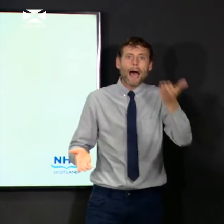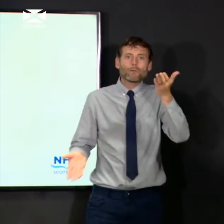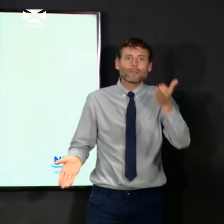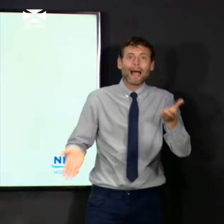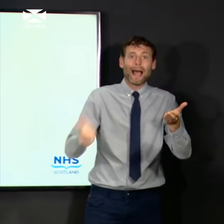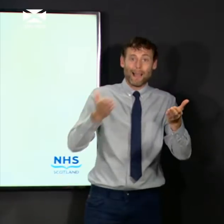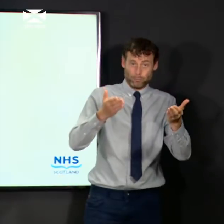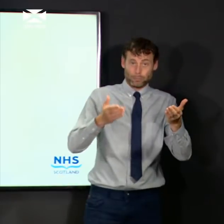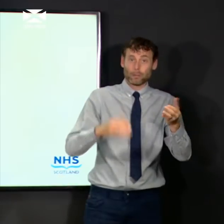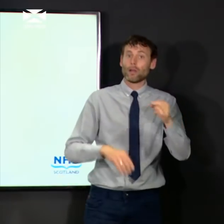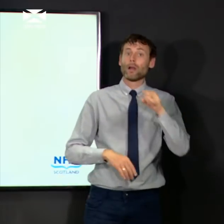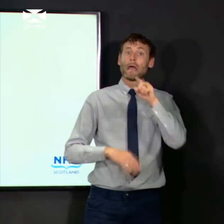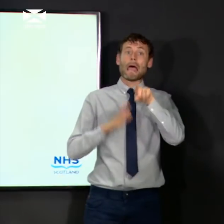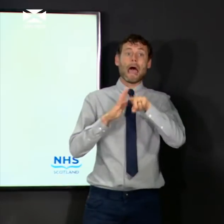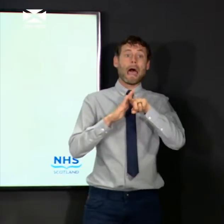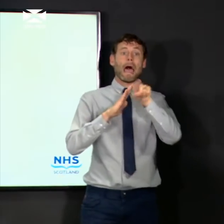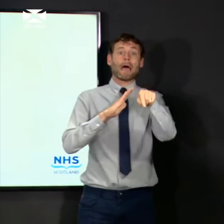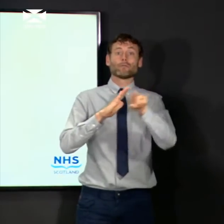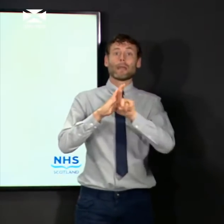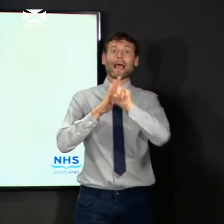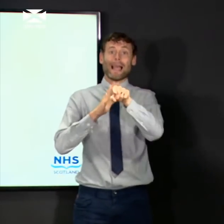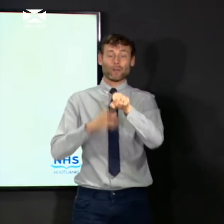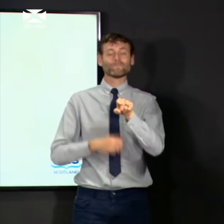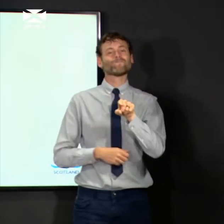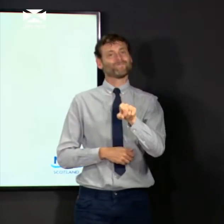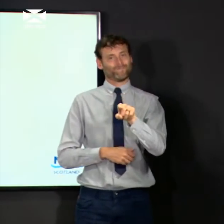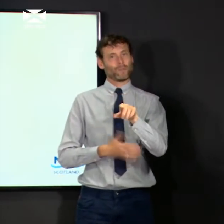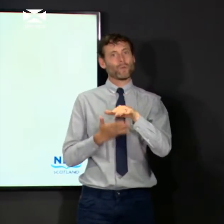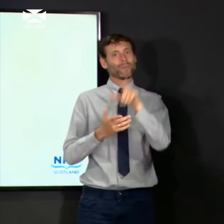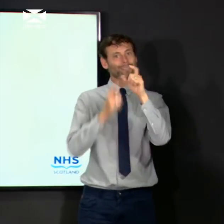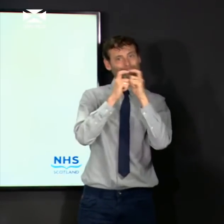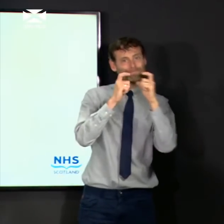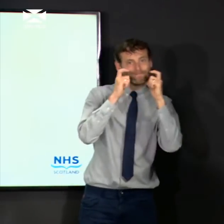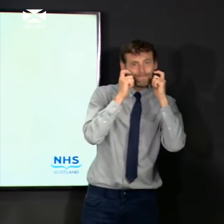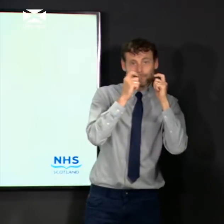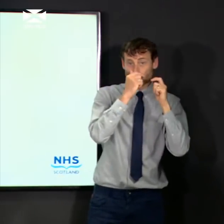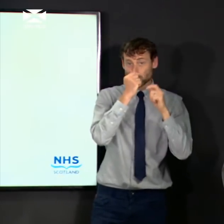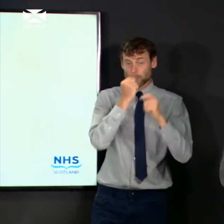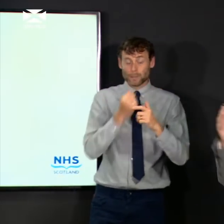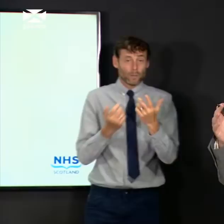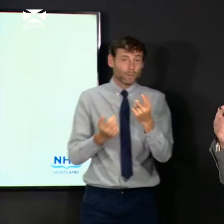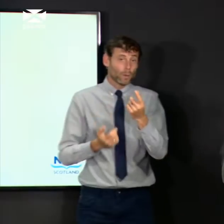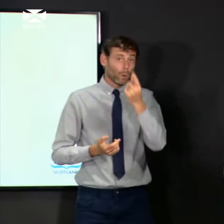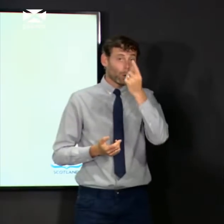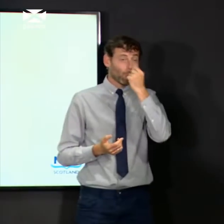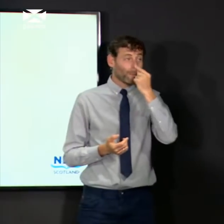we can to avoid that. Whether that is quarantining at airports people who are coming in, importation